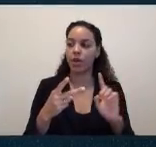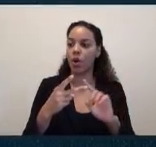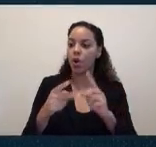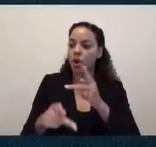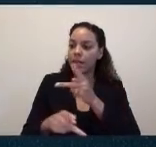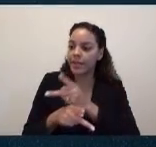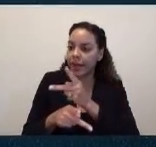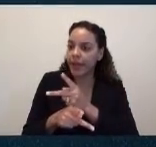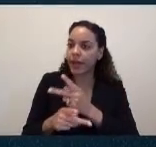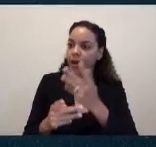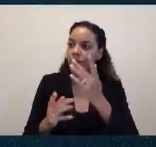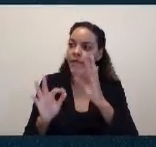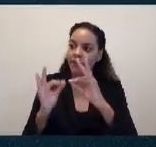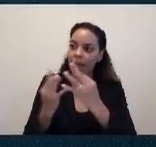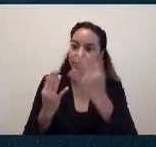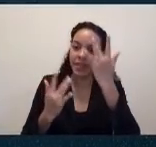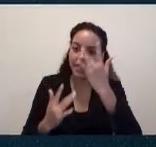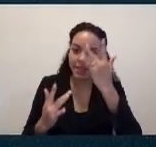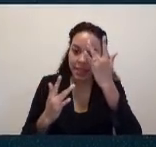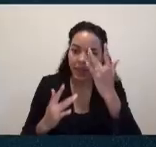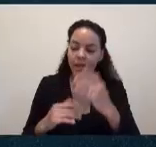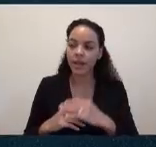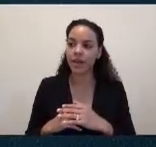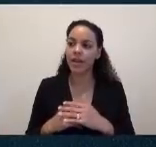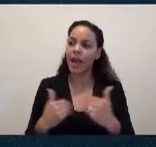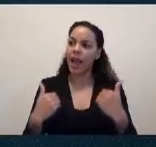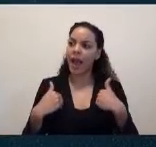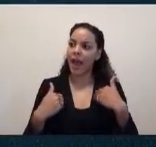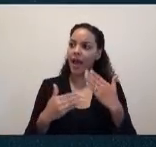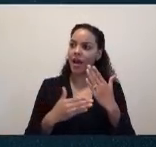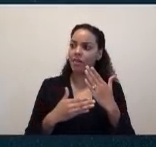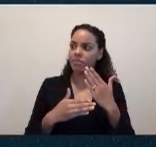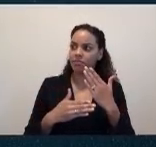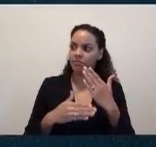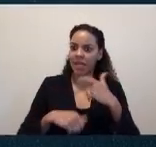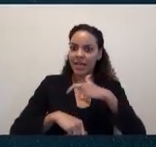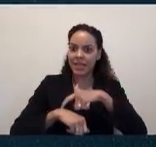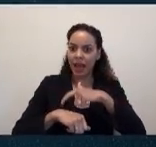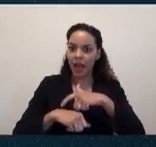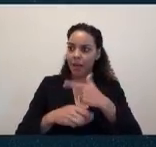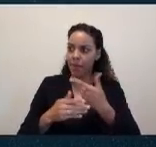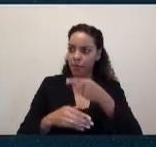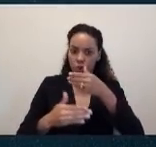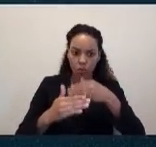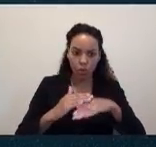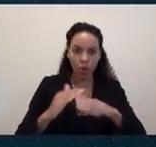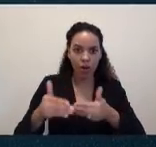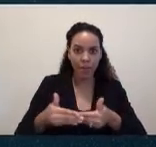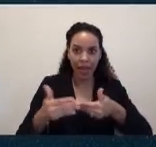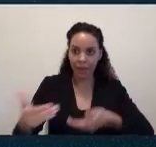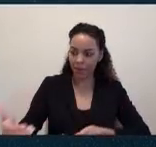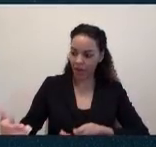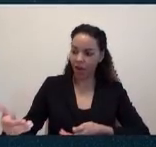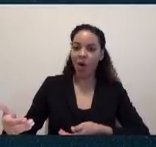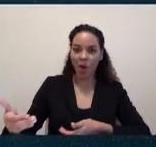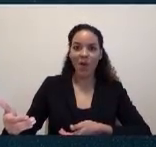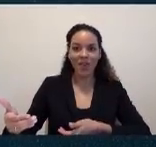to have some time after giving birth to another human being to actually rest and take care of that newborn child.